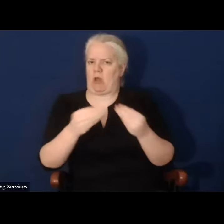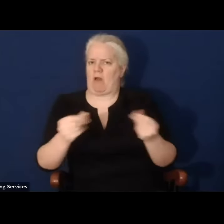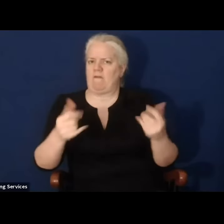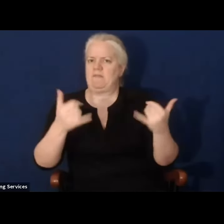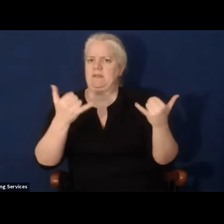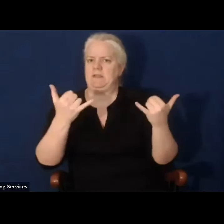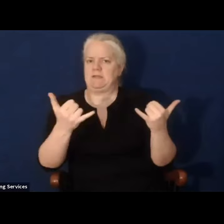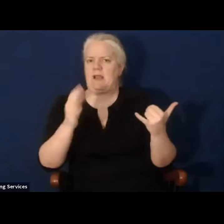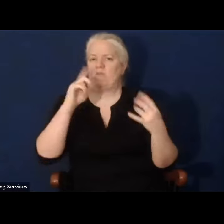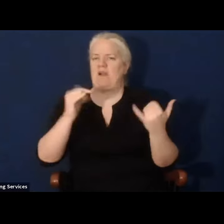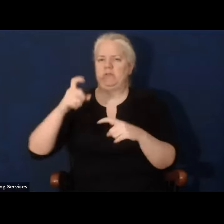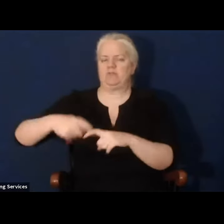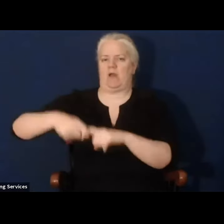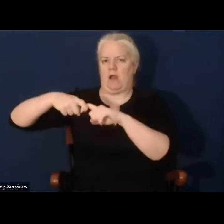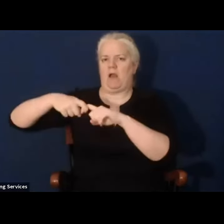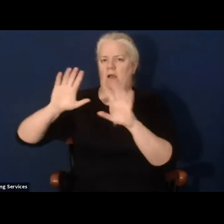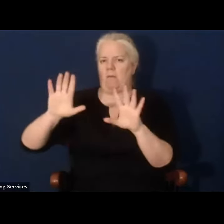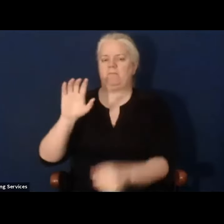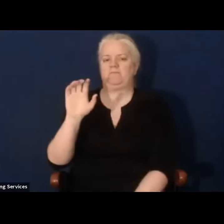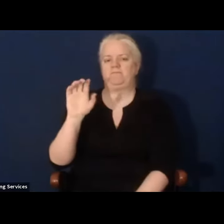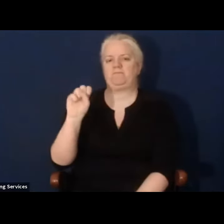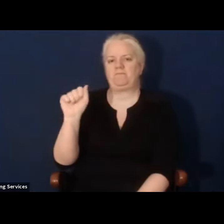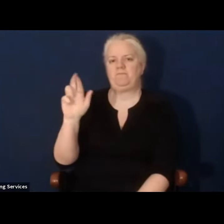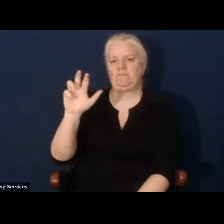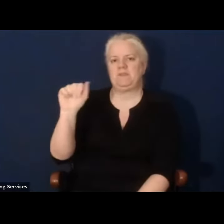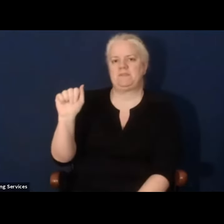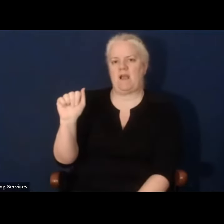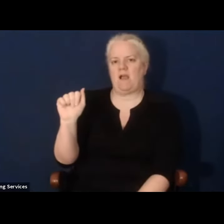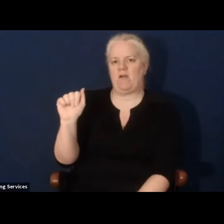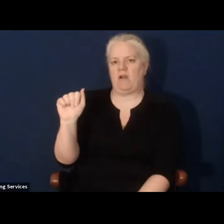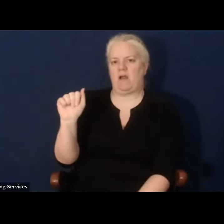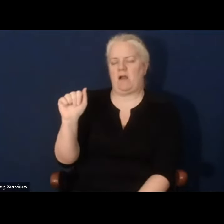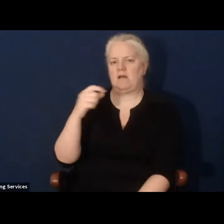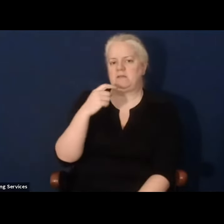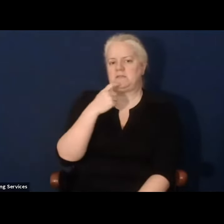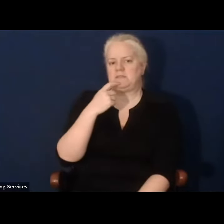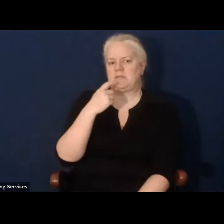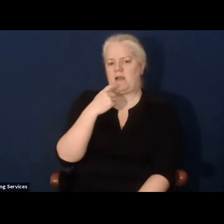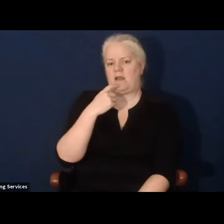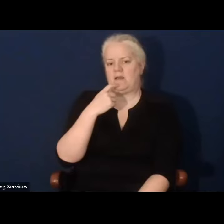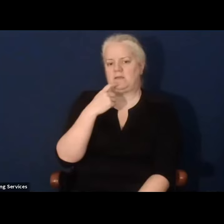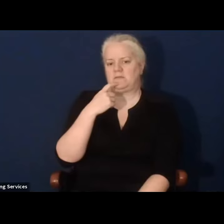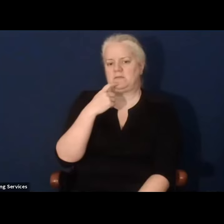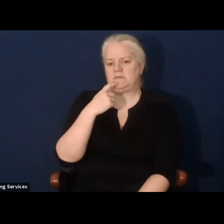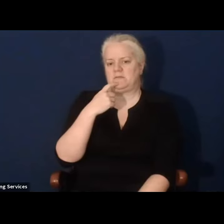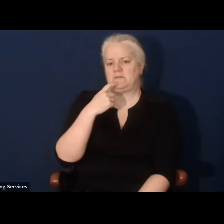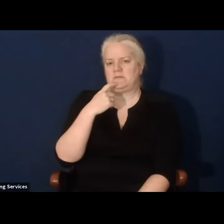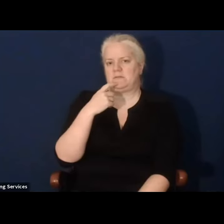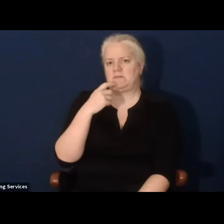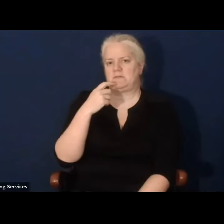Jon, I want to say that there's two pins on the interpreter as well as Dr. Ige. Everybody should be able to see the speaker and the interpreter at the same time now. Jonathan Novick: Right. Do you want me to share from my end?